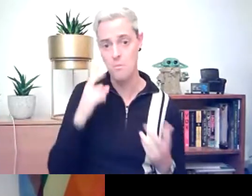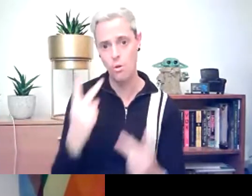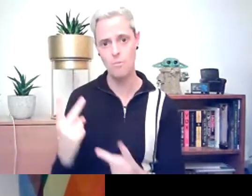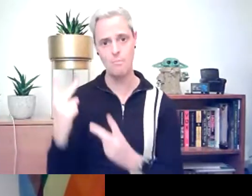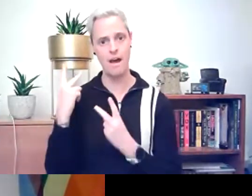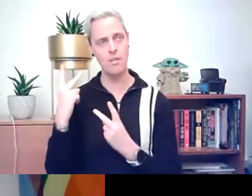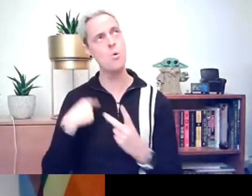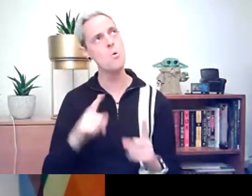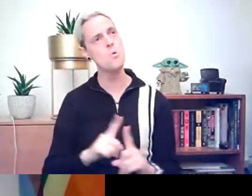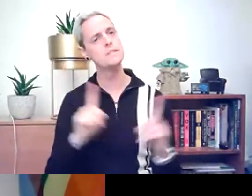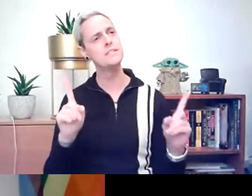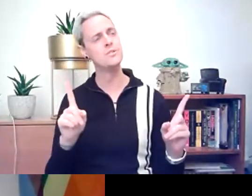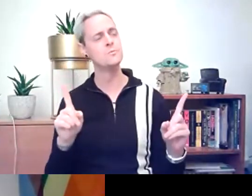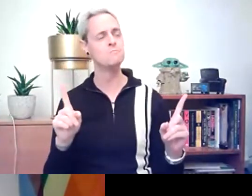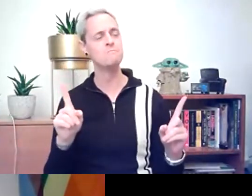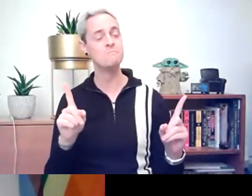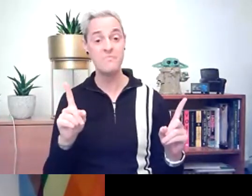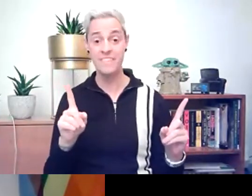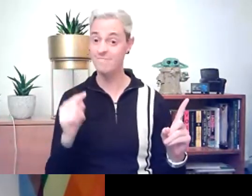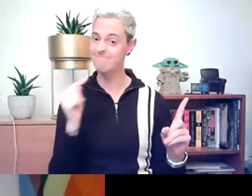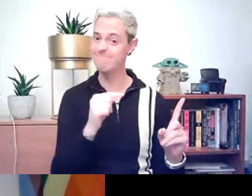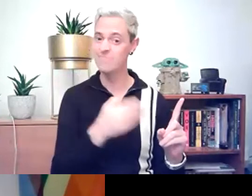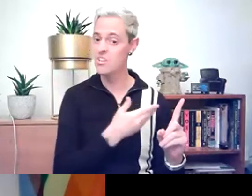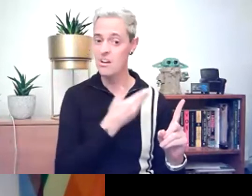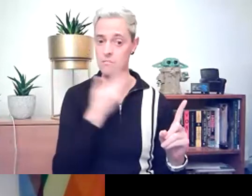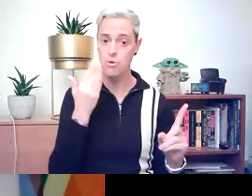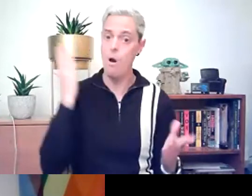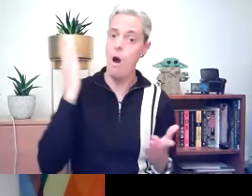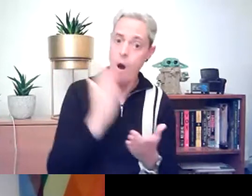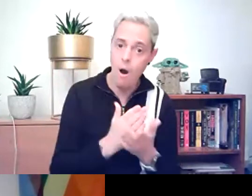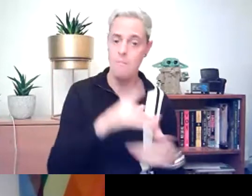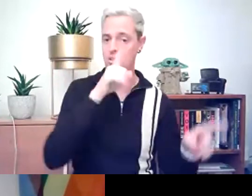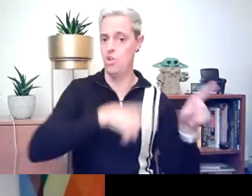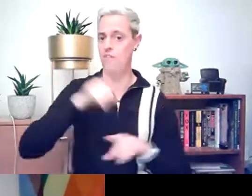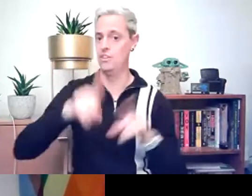if you had, you know, feedback to attest to that and obviously your lived experience